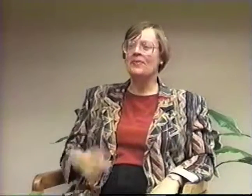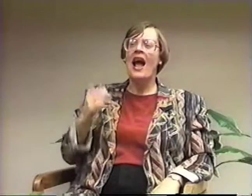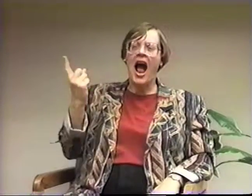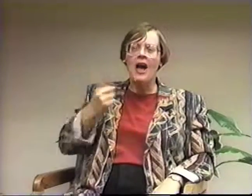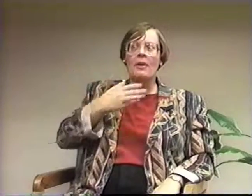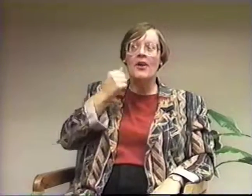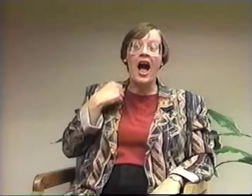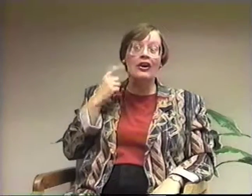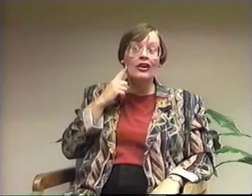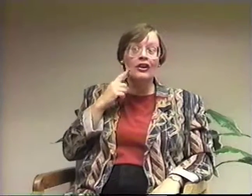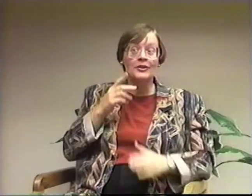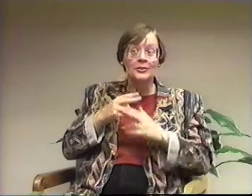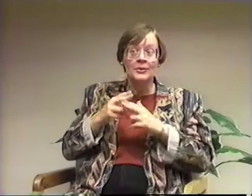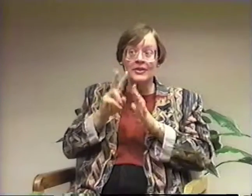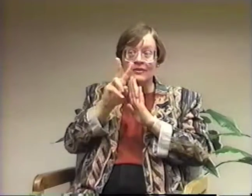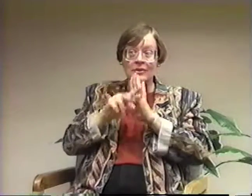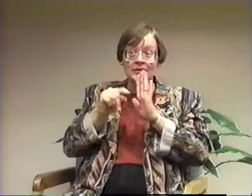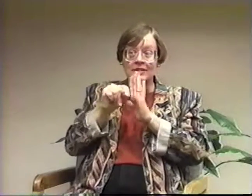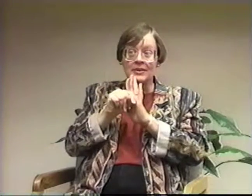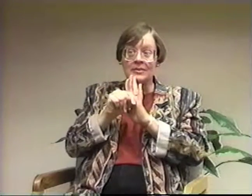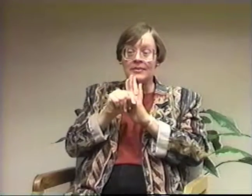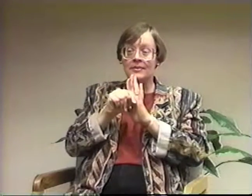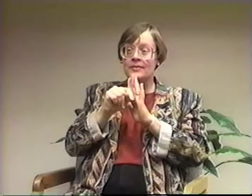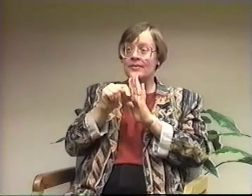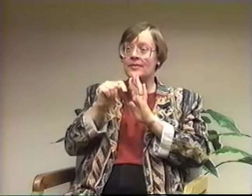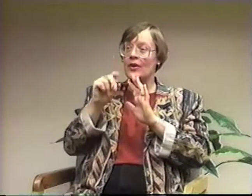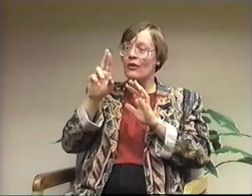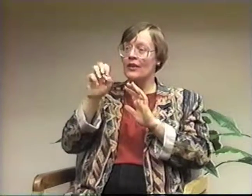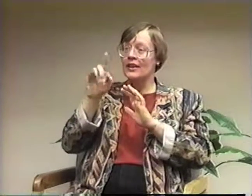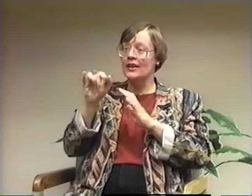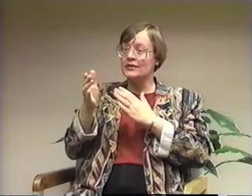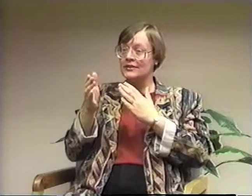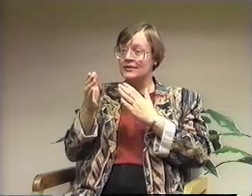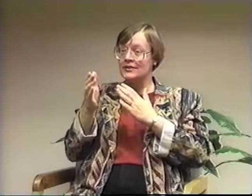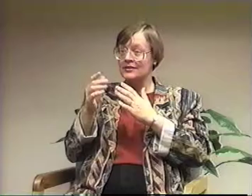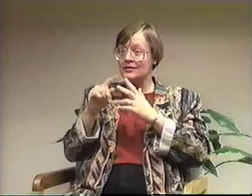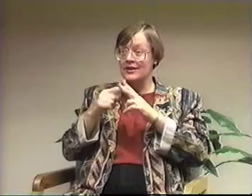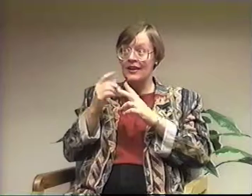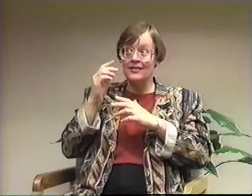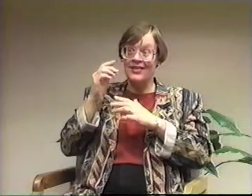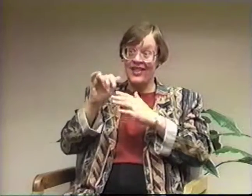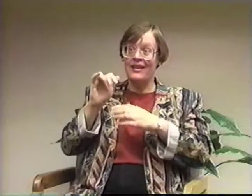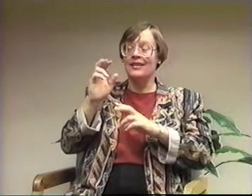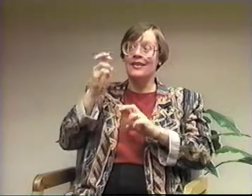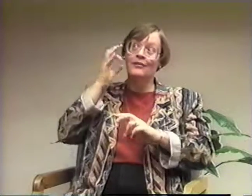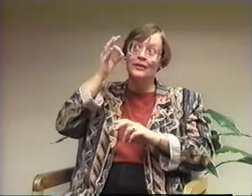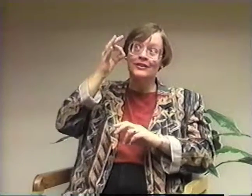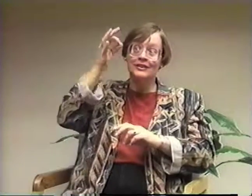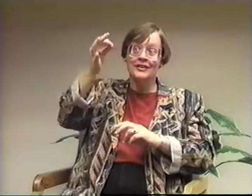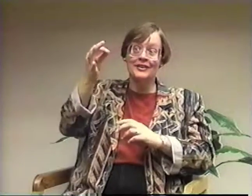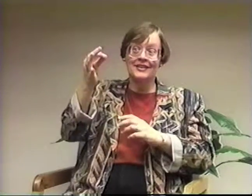So, even though there are less problems today, they still do happen. I'm happy to be living in the '80s and '90s.